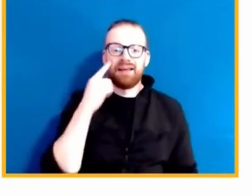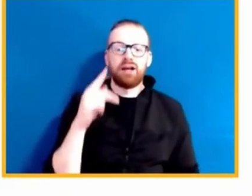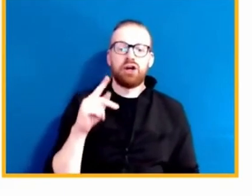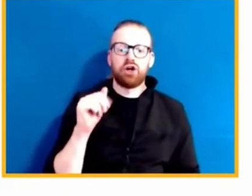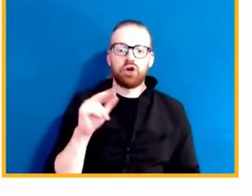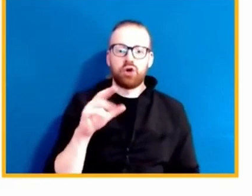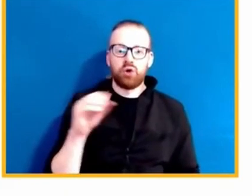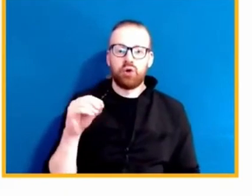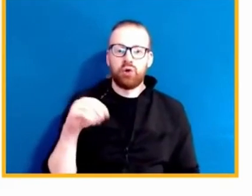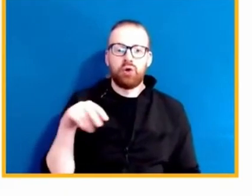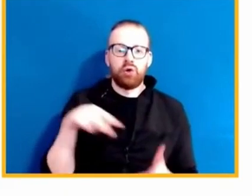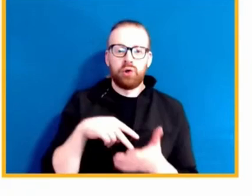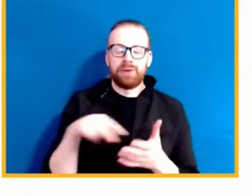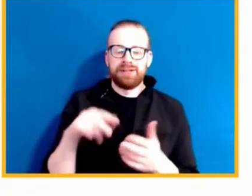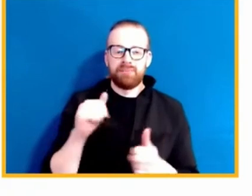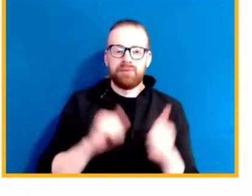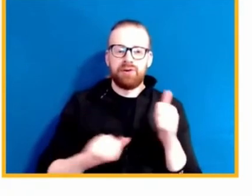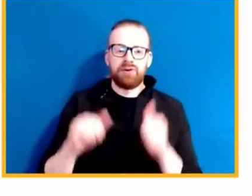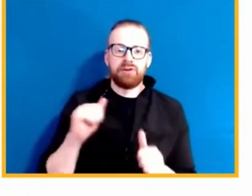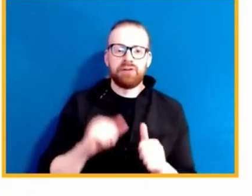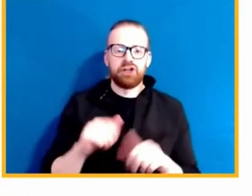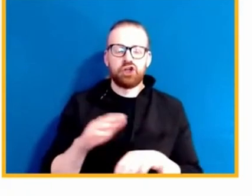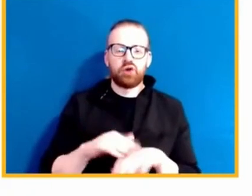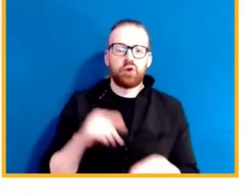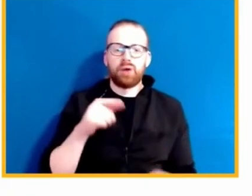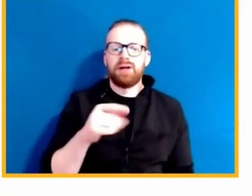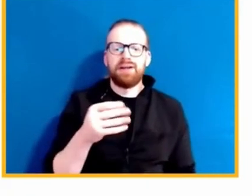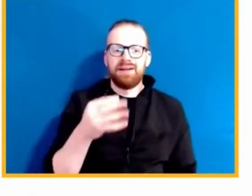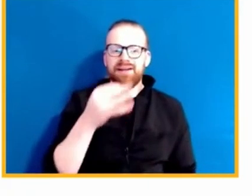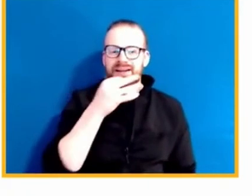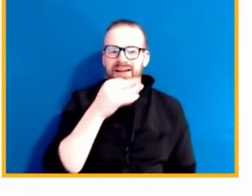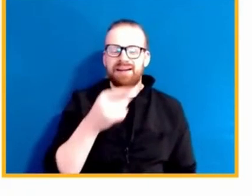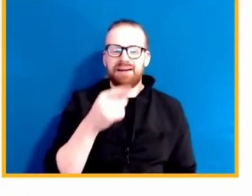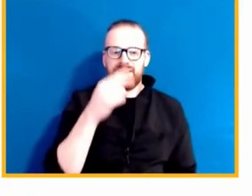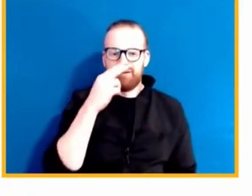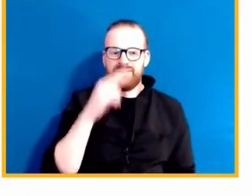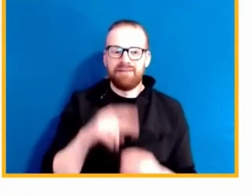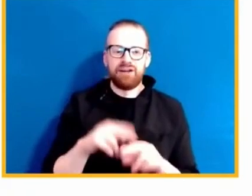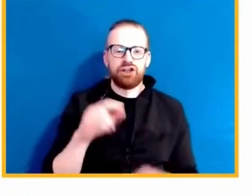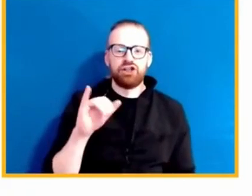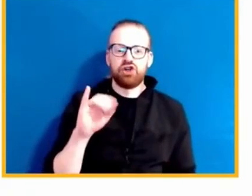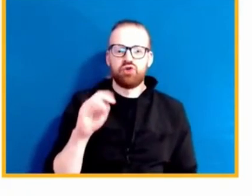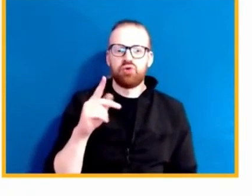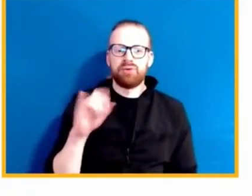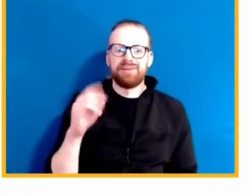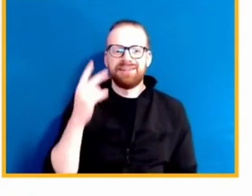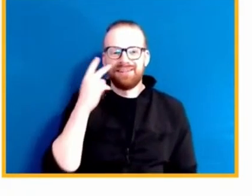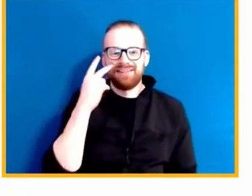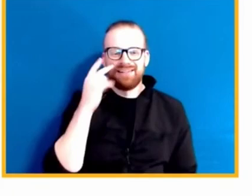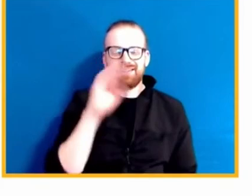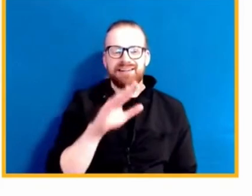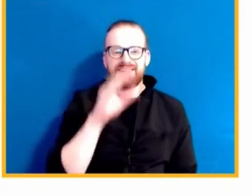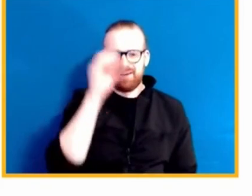dance performance there, I want to call on our expert bun-bun judge Yuki, and see what Yuki's thoughts are